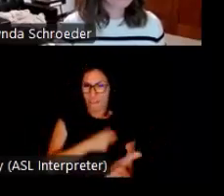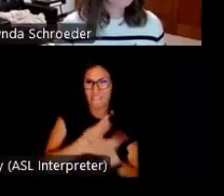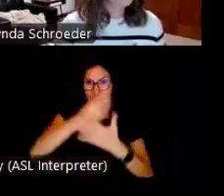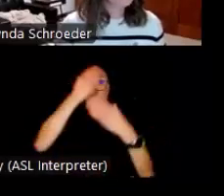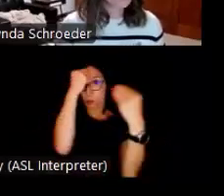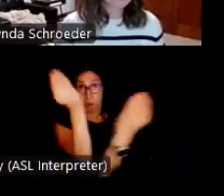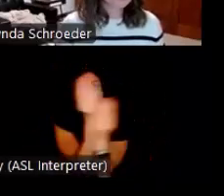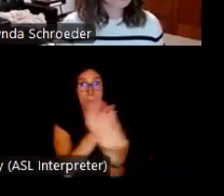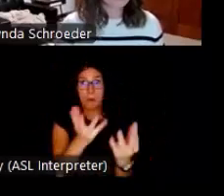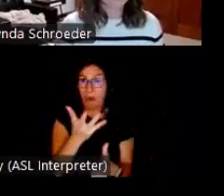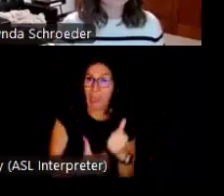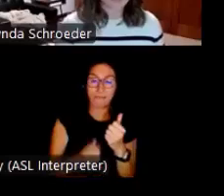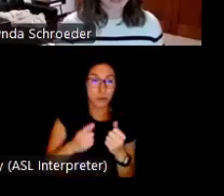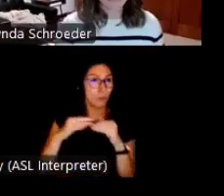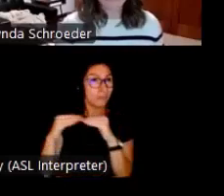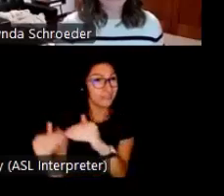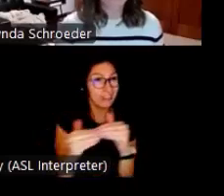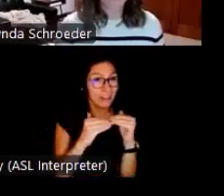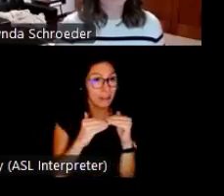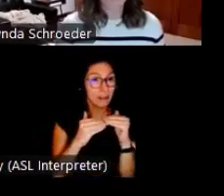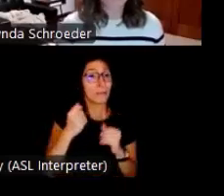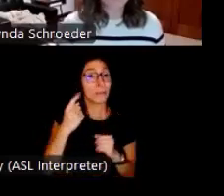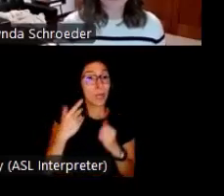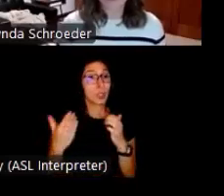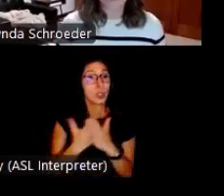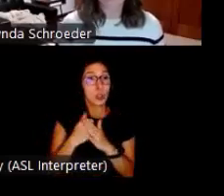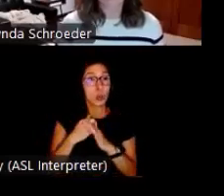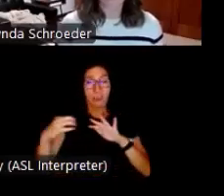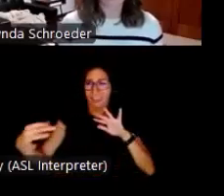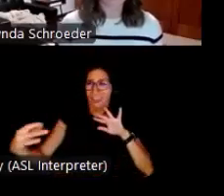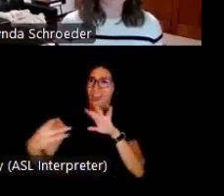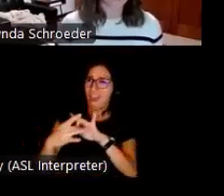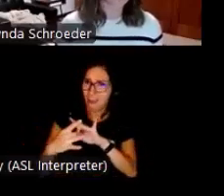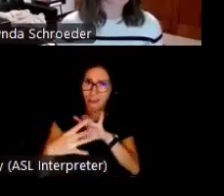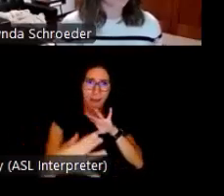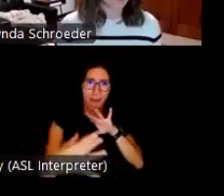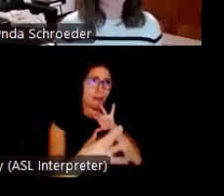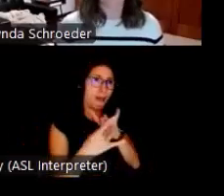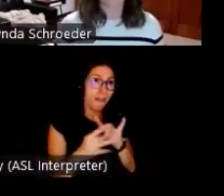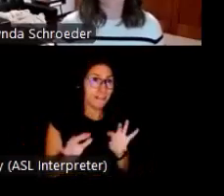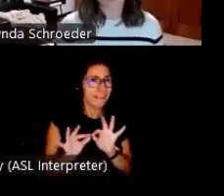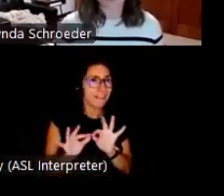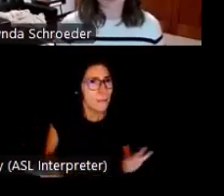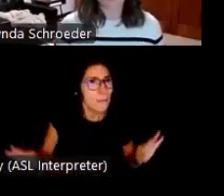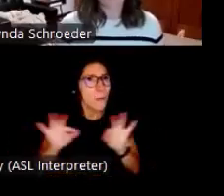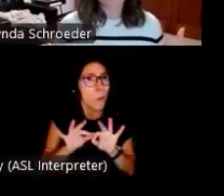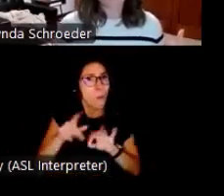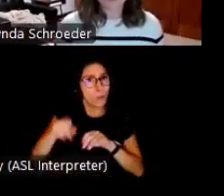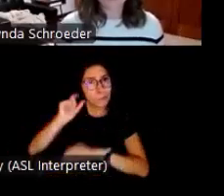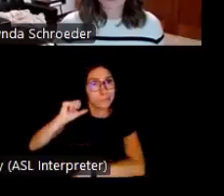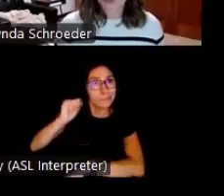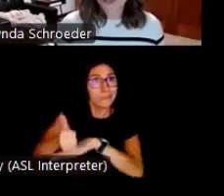New relationships have to be forged so that informational exchange can actually be grounded in trust.